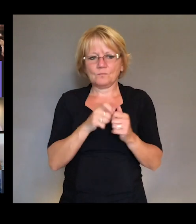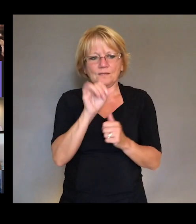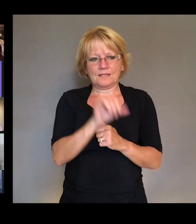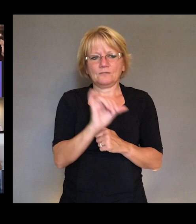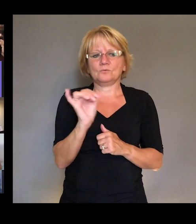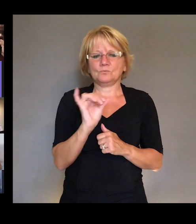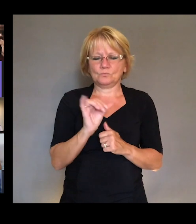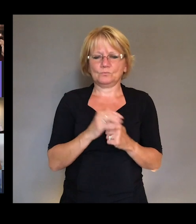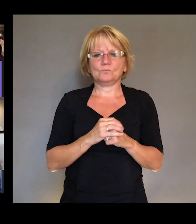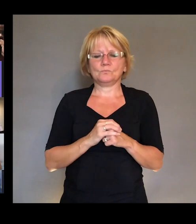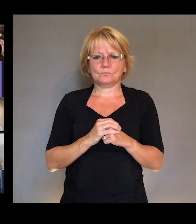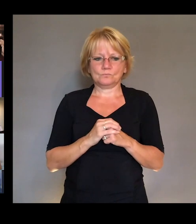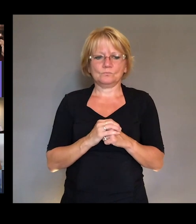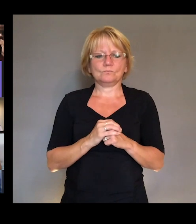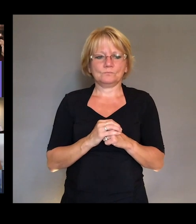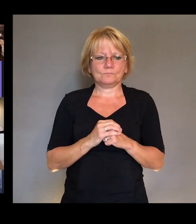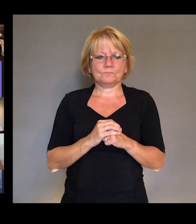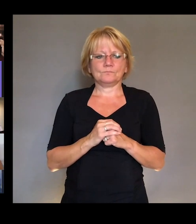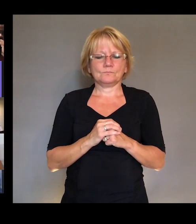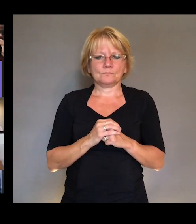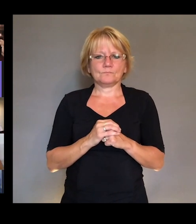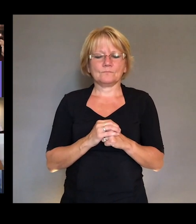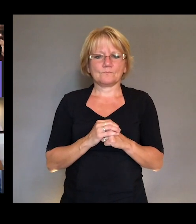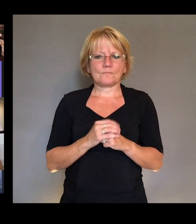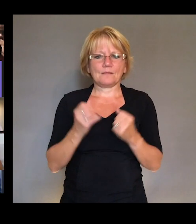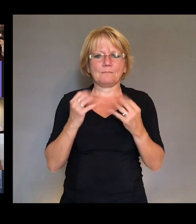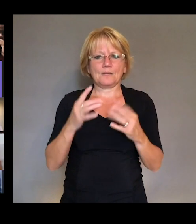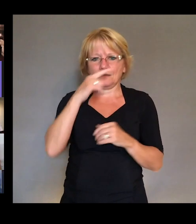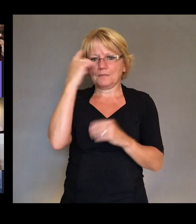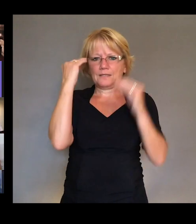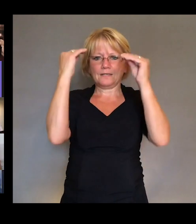as that is something that many black educators feel